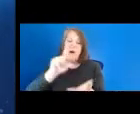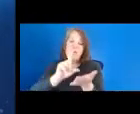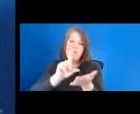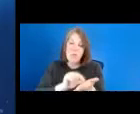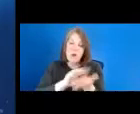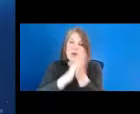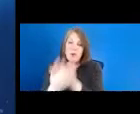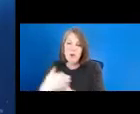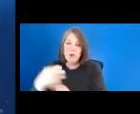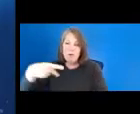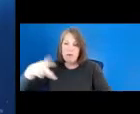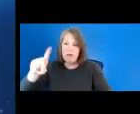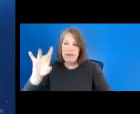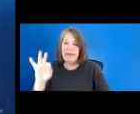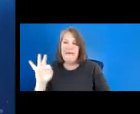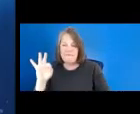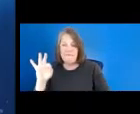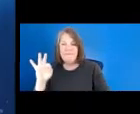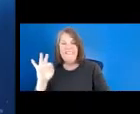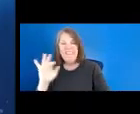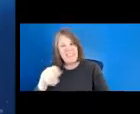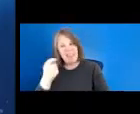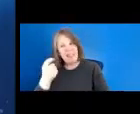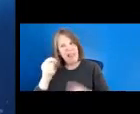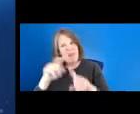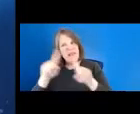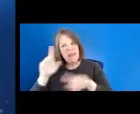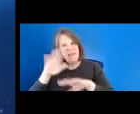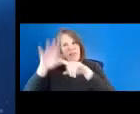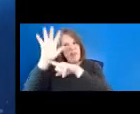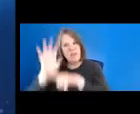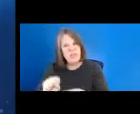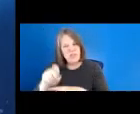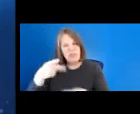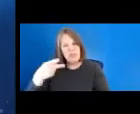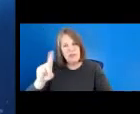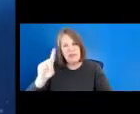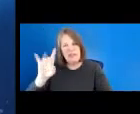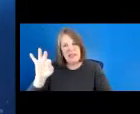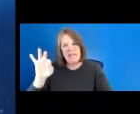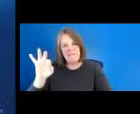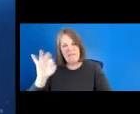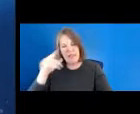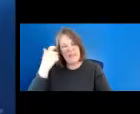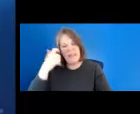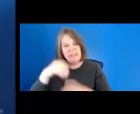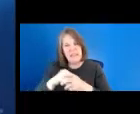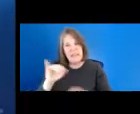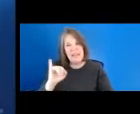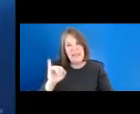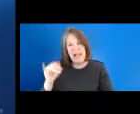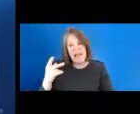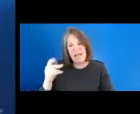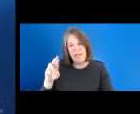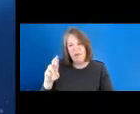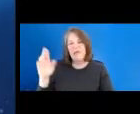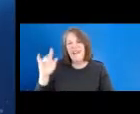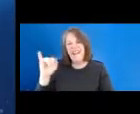16:31:39 This is a little different from a traditional PDF. A iPresentation is very different